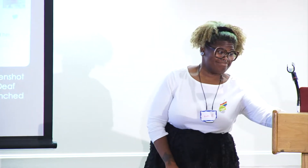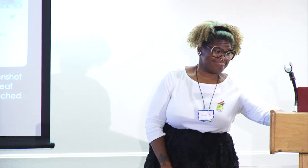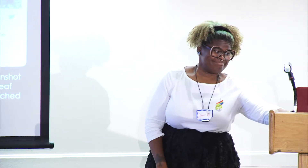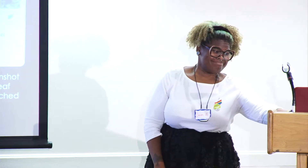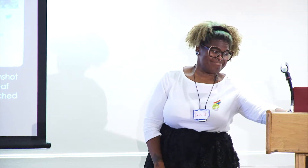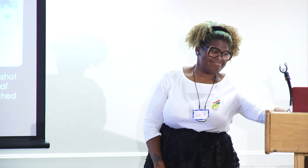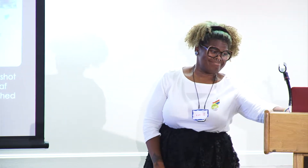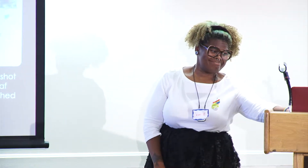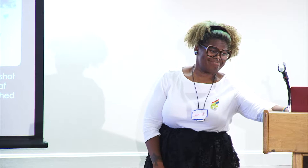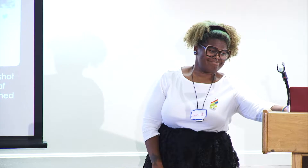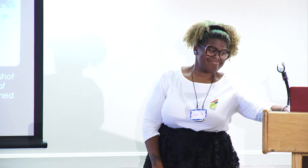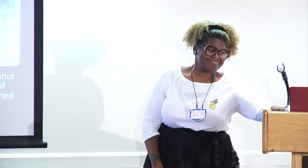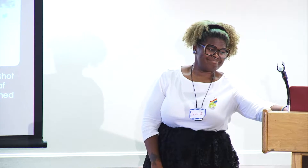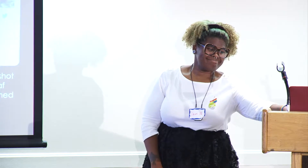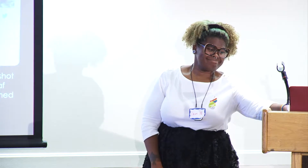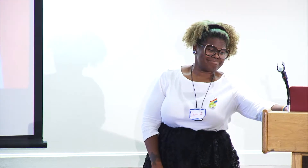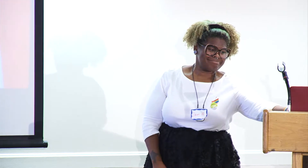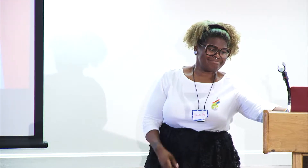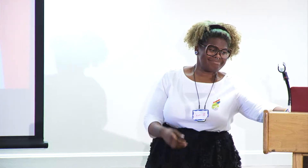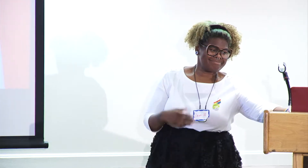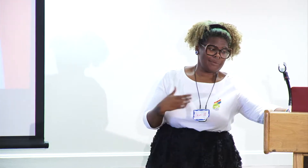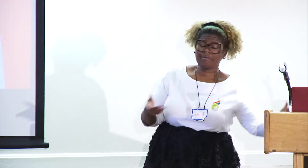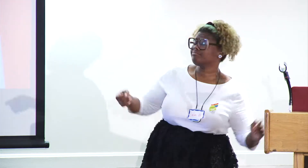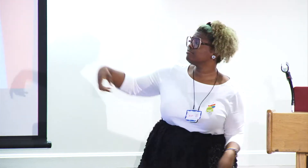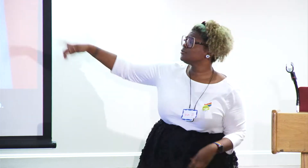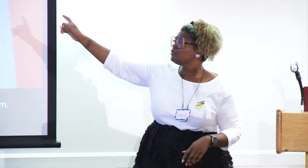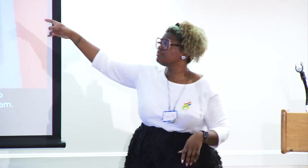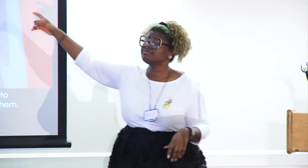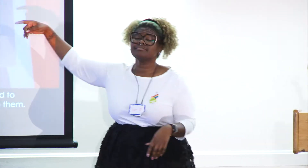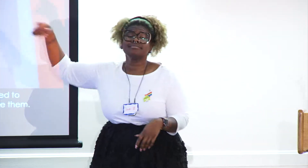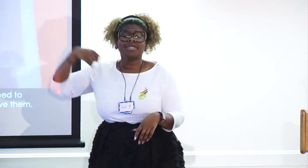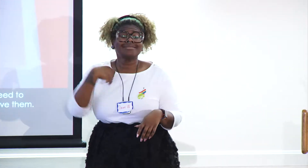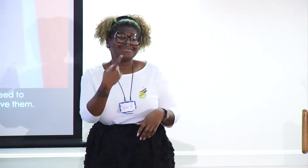need someone else to help them and guide them through what is a very normal, everyday life.